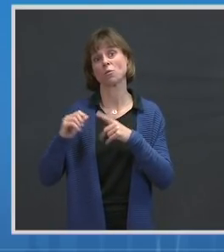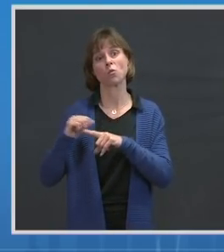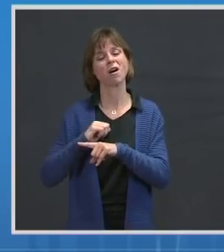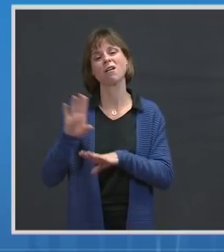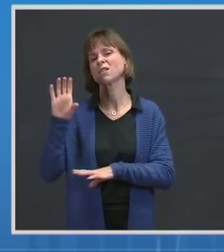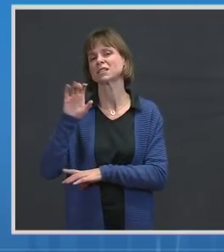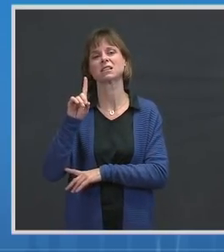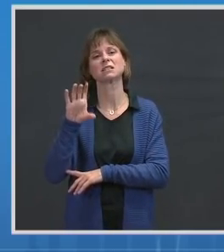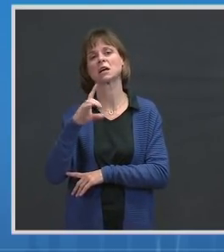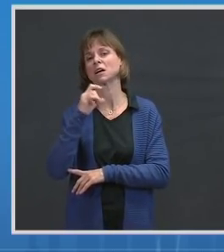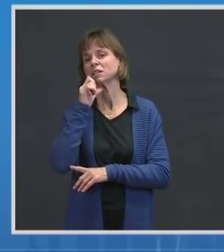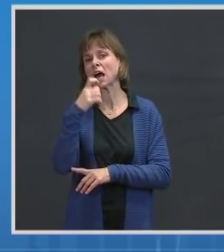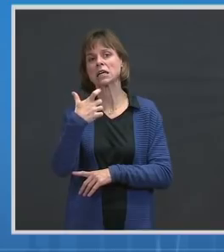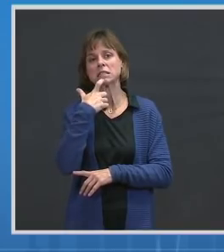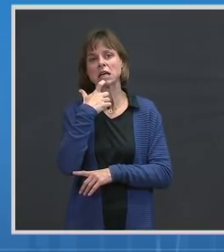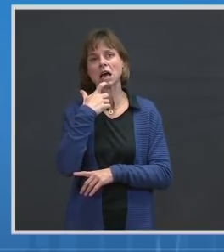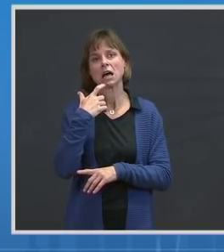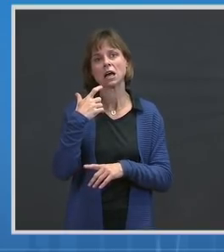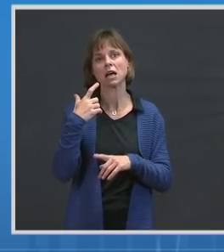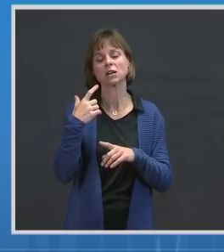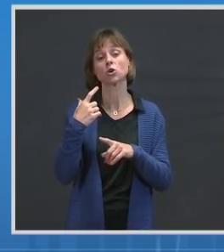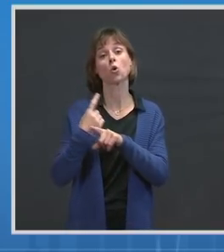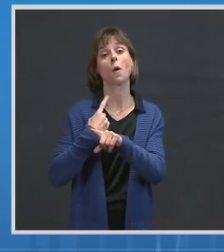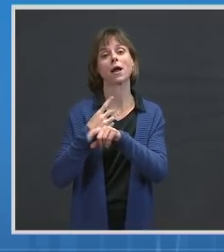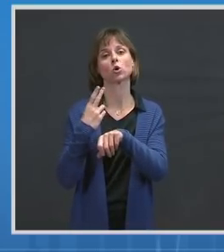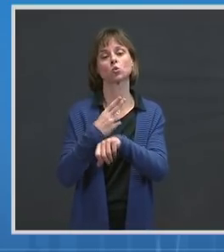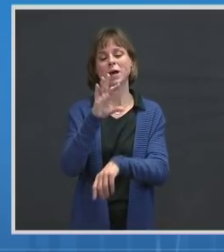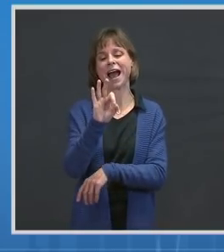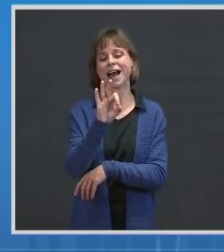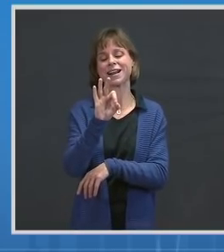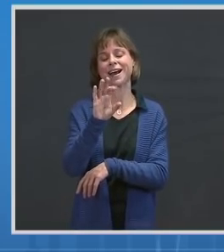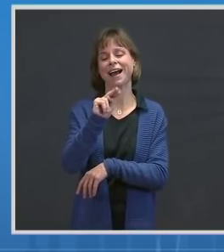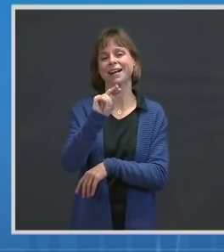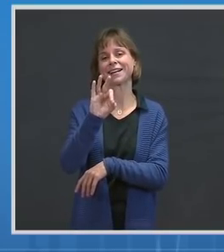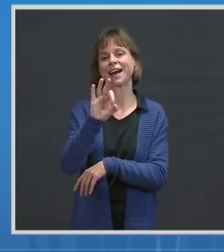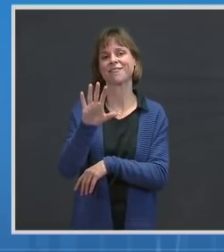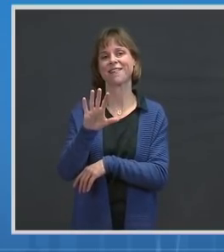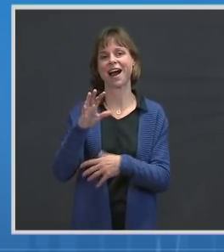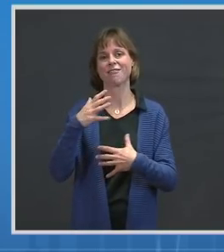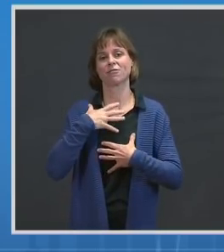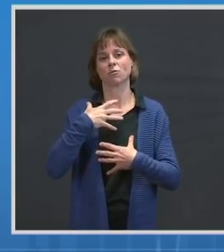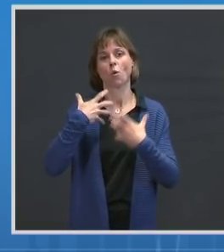use of N95 respirators for protection against COVID-19 by the general public.